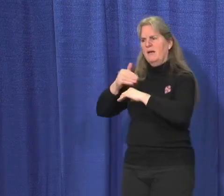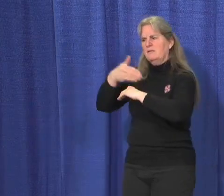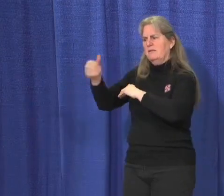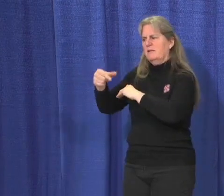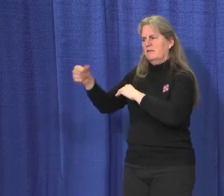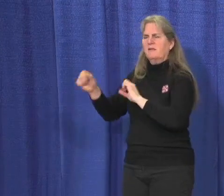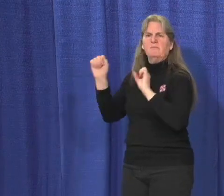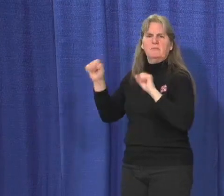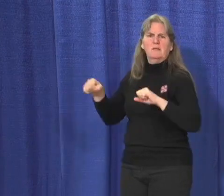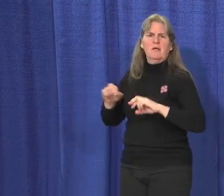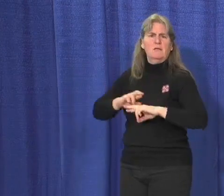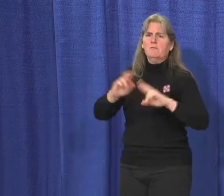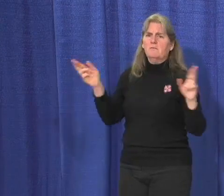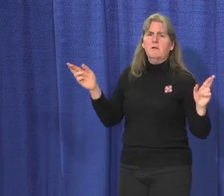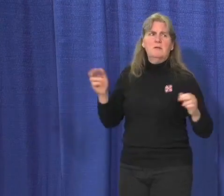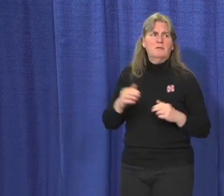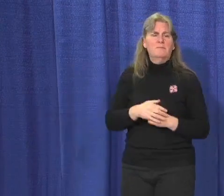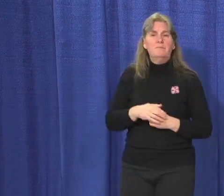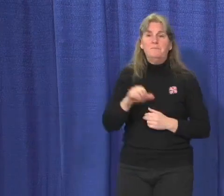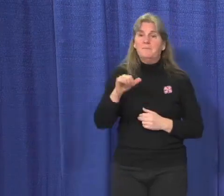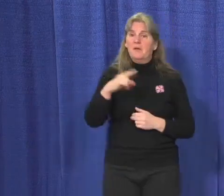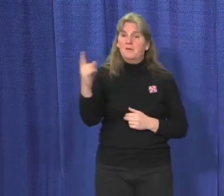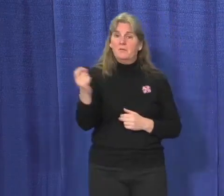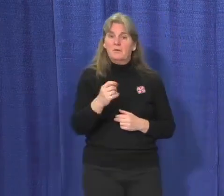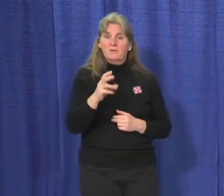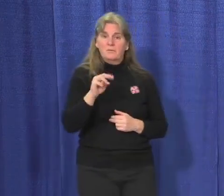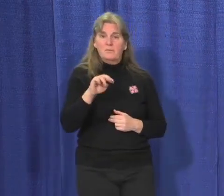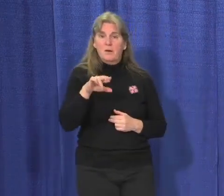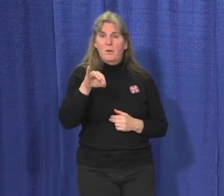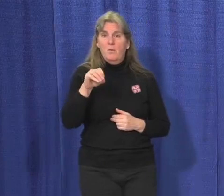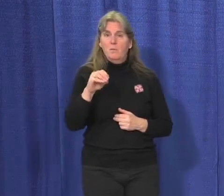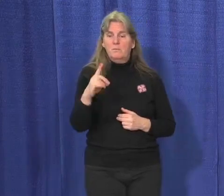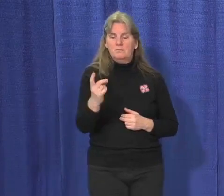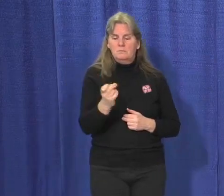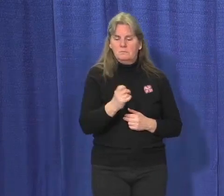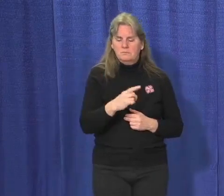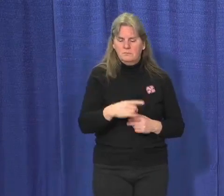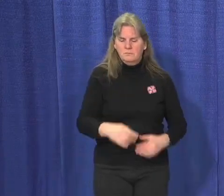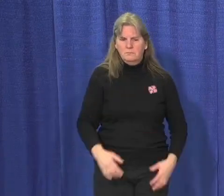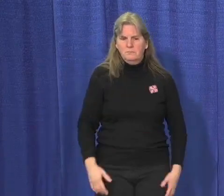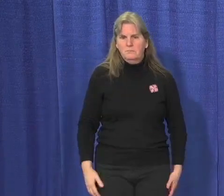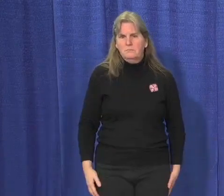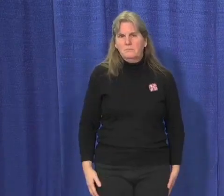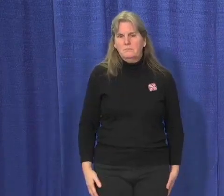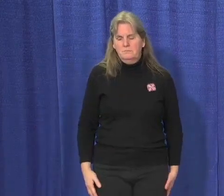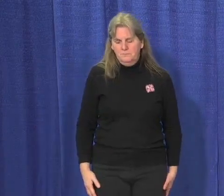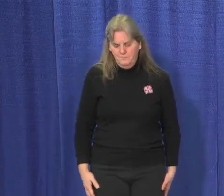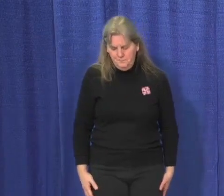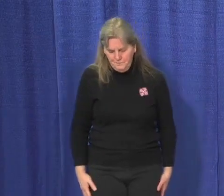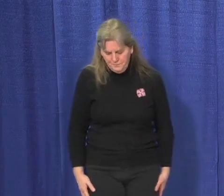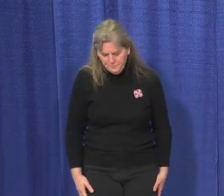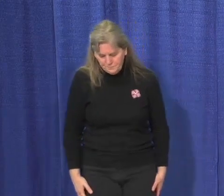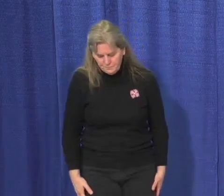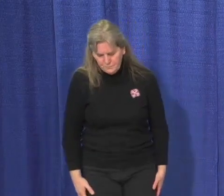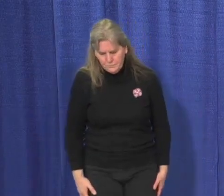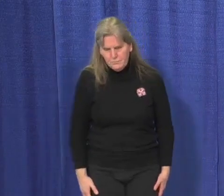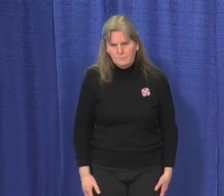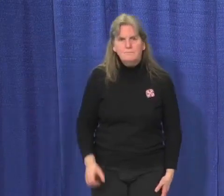next government. Pat: Another question?